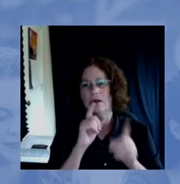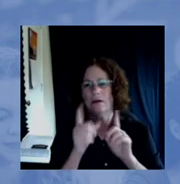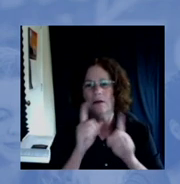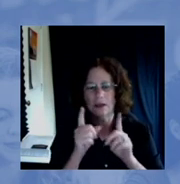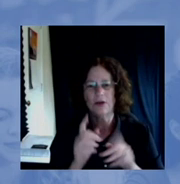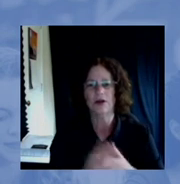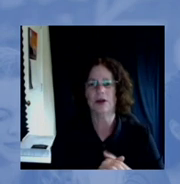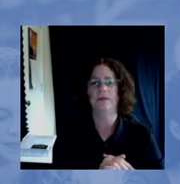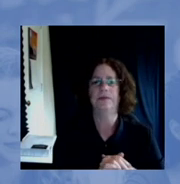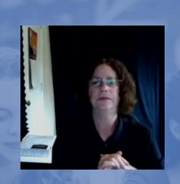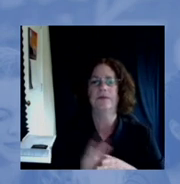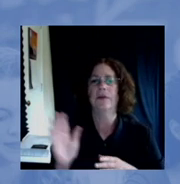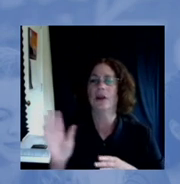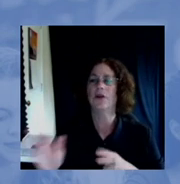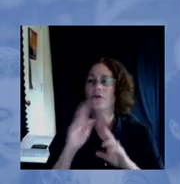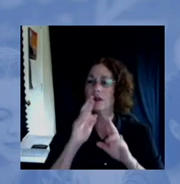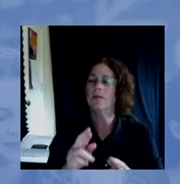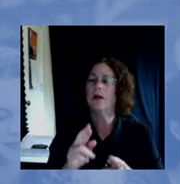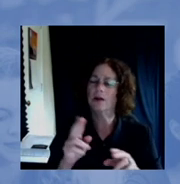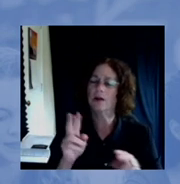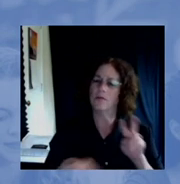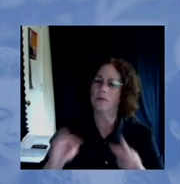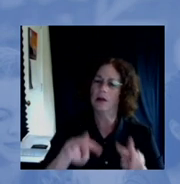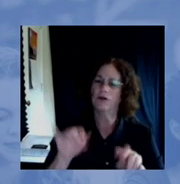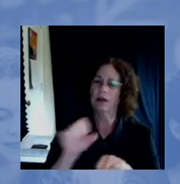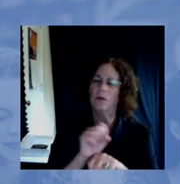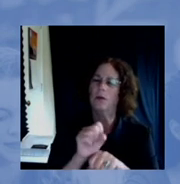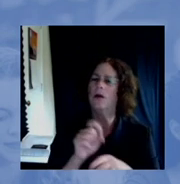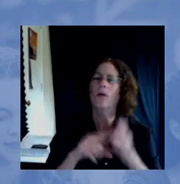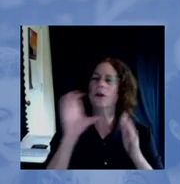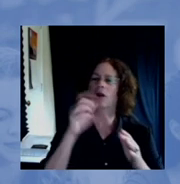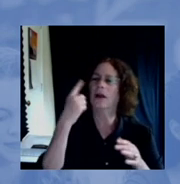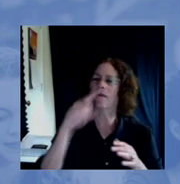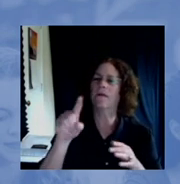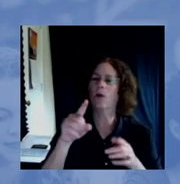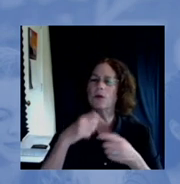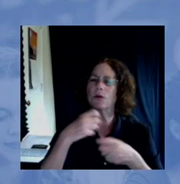YOUR RESPONSE FOR MONITORING THIS WORK, WHAT ARE YOU LOOKING FOR TO MAKE SURE AT THE KIND